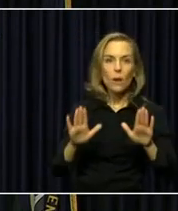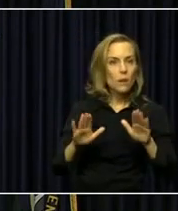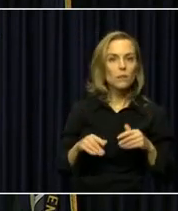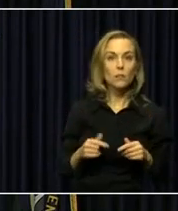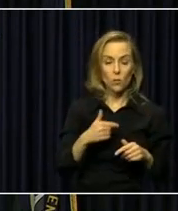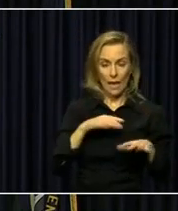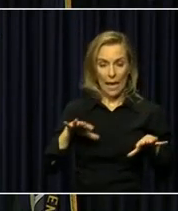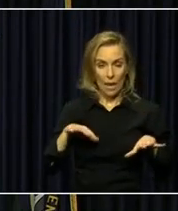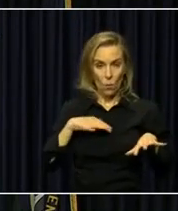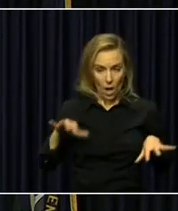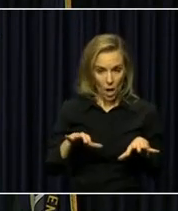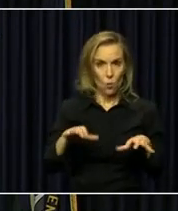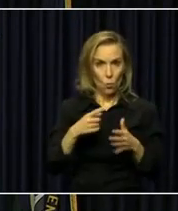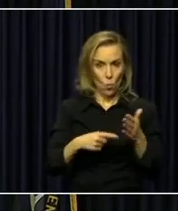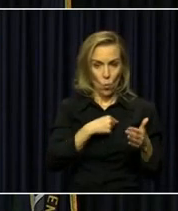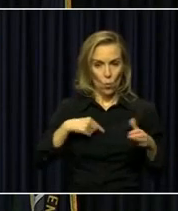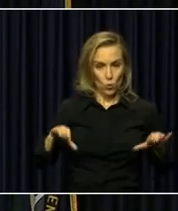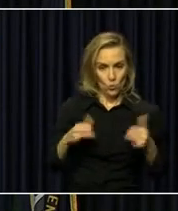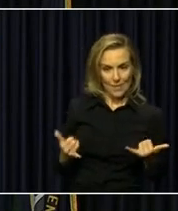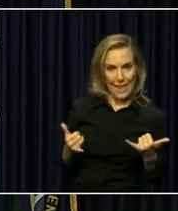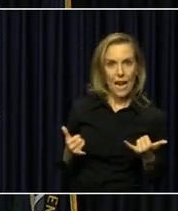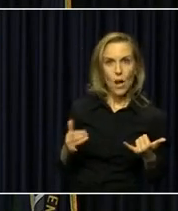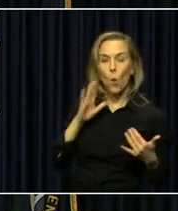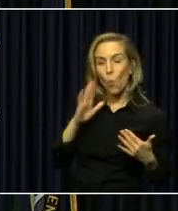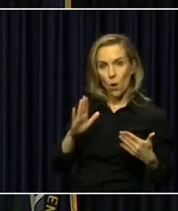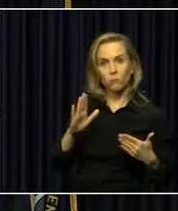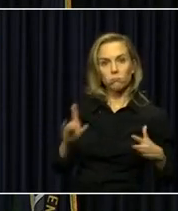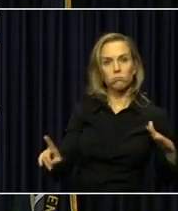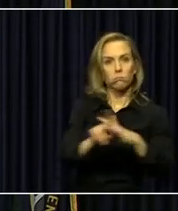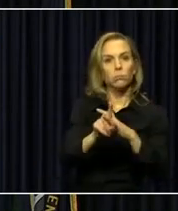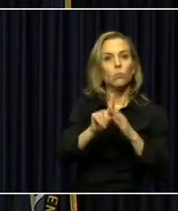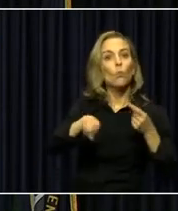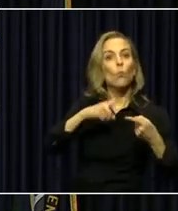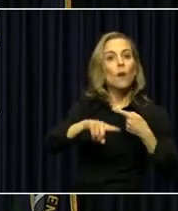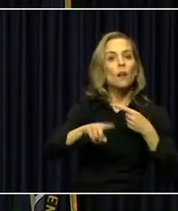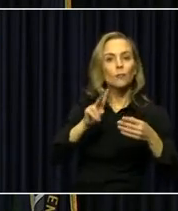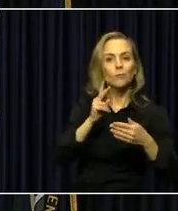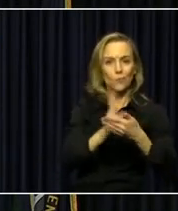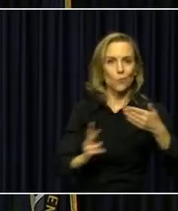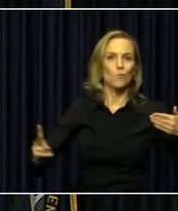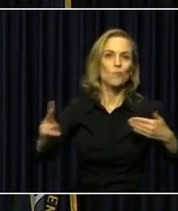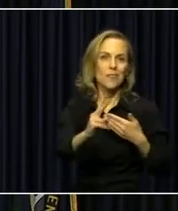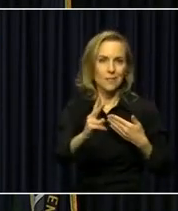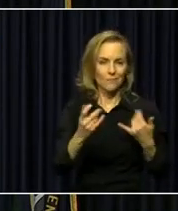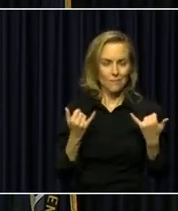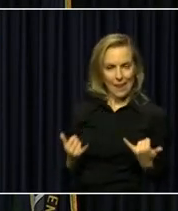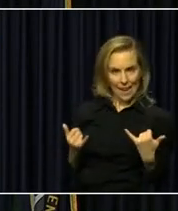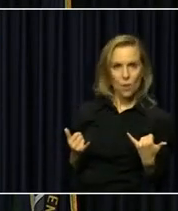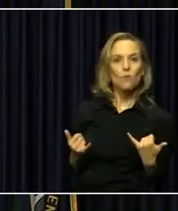LINE, SO IF YOU SEE EVERY COUNTY AROUND HAVING CASES, THAT COUNTY DOES.